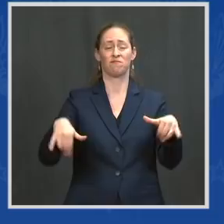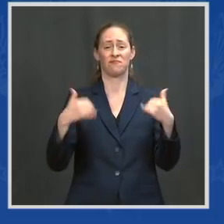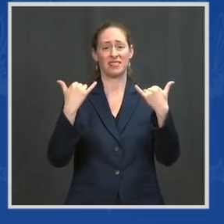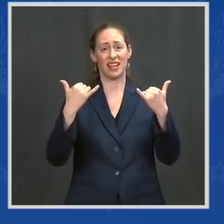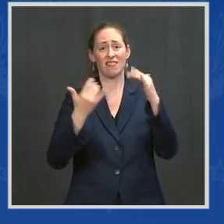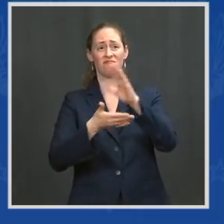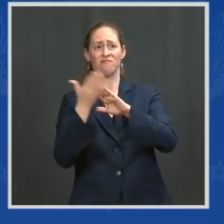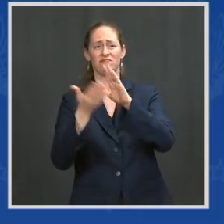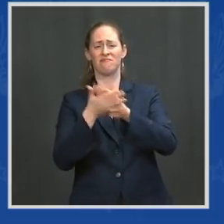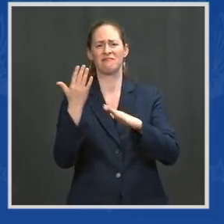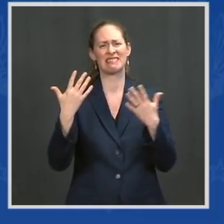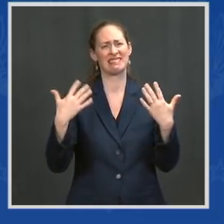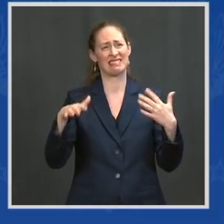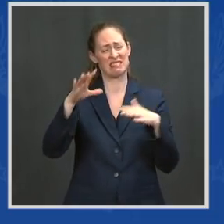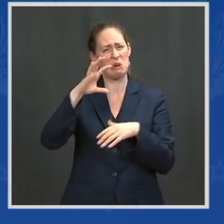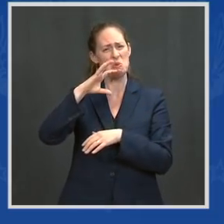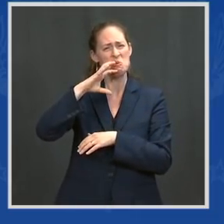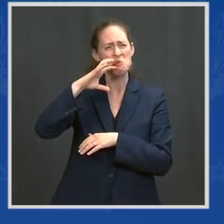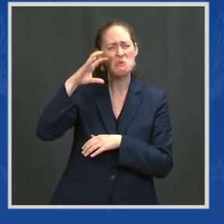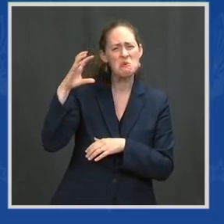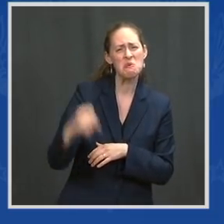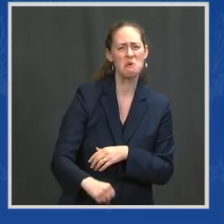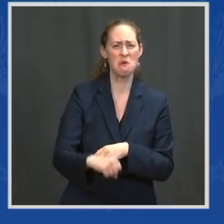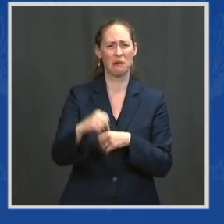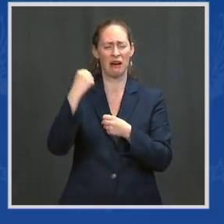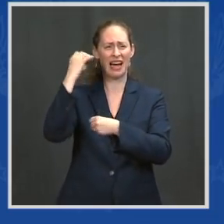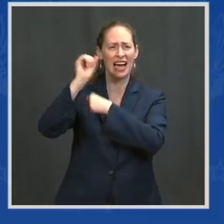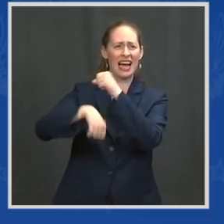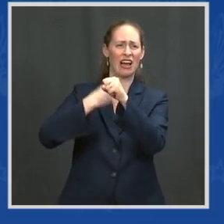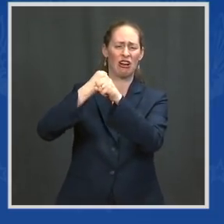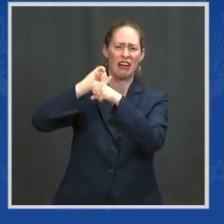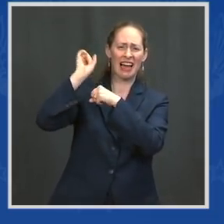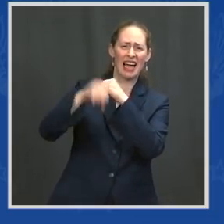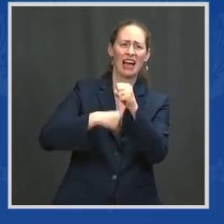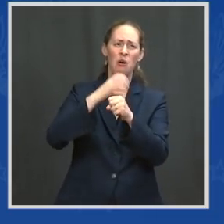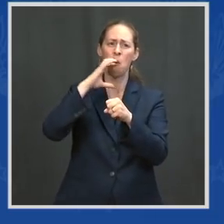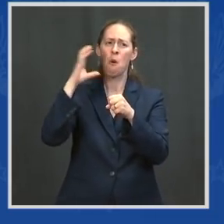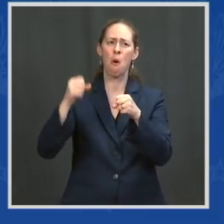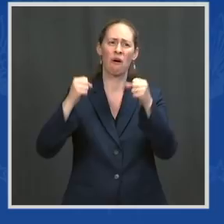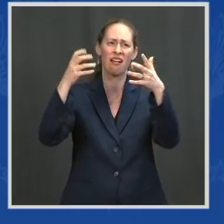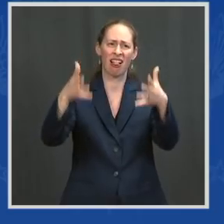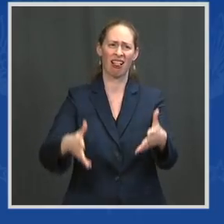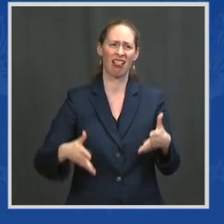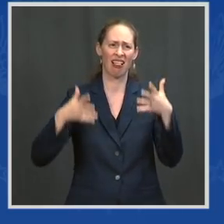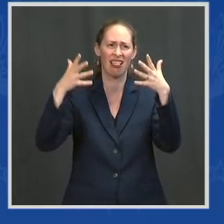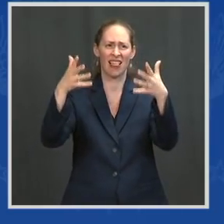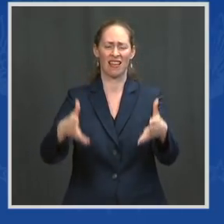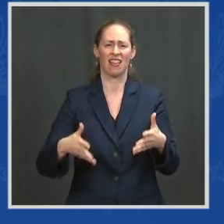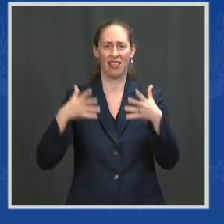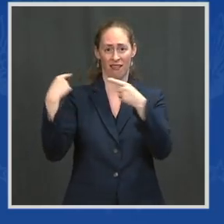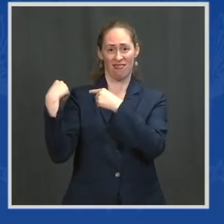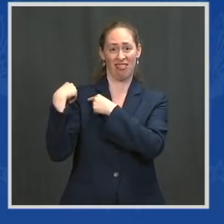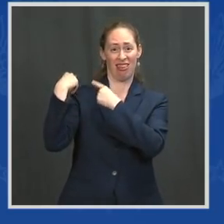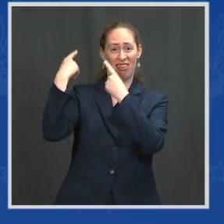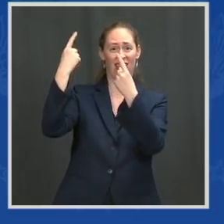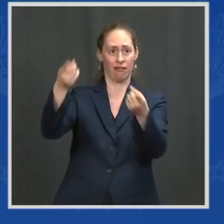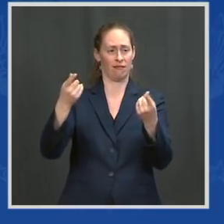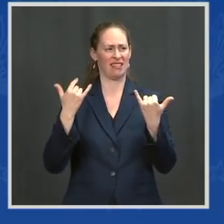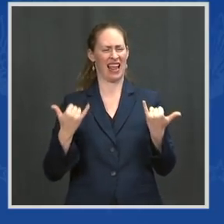So your focus on revitalizing the nation's infrastructure for the 21st century and the American Jobs Plan is spot on.